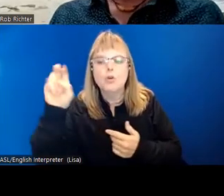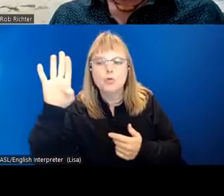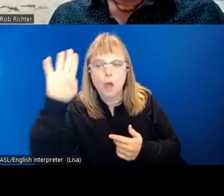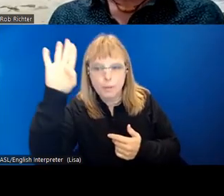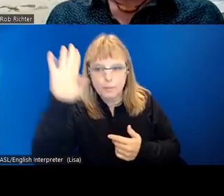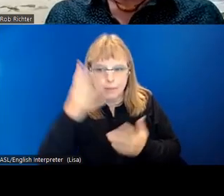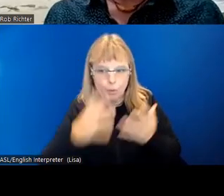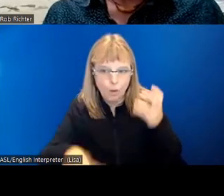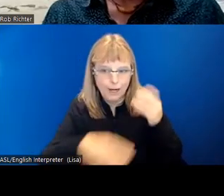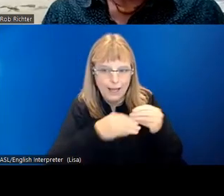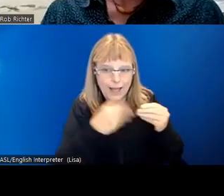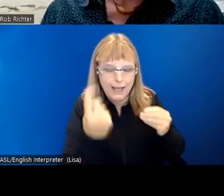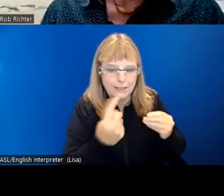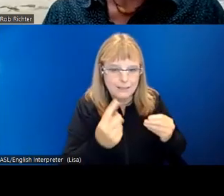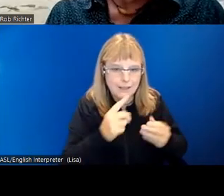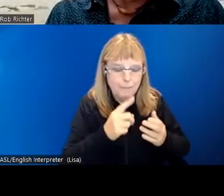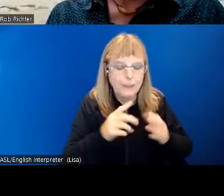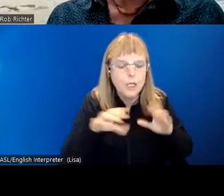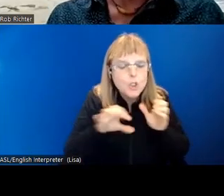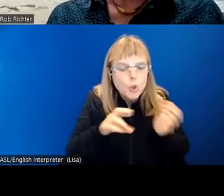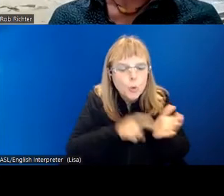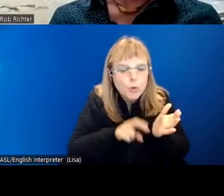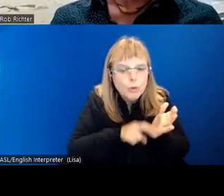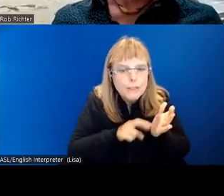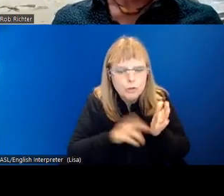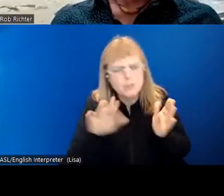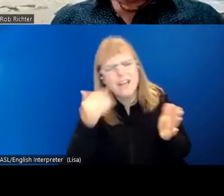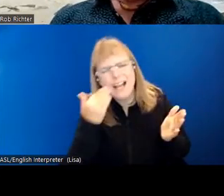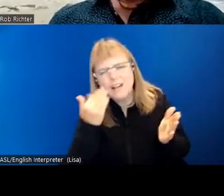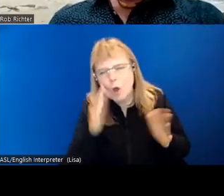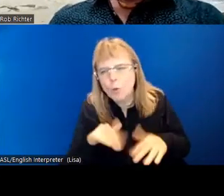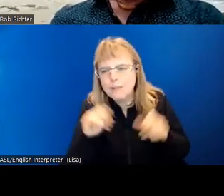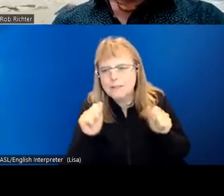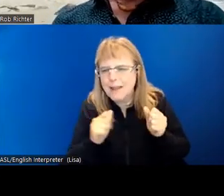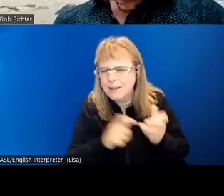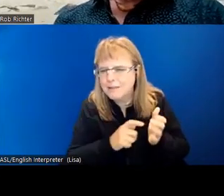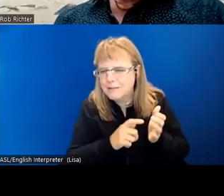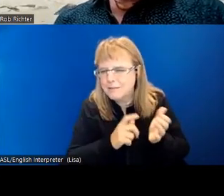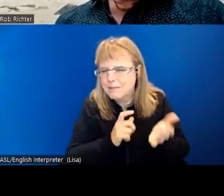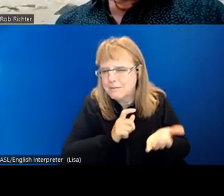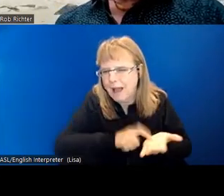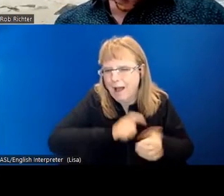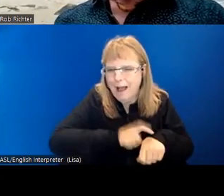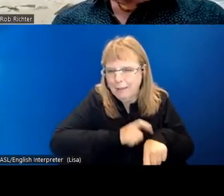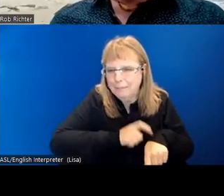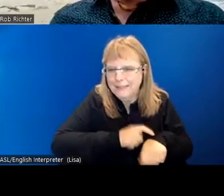in terms of doing your research. And that's hard. I mean, it takes time. But I had...